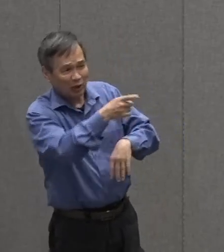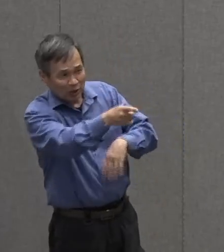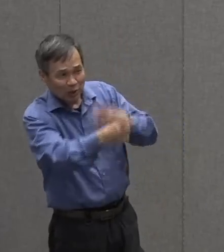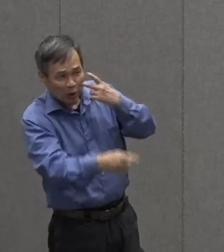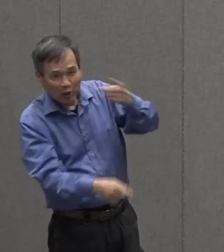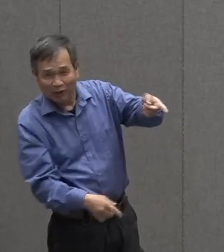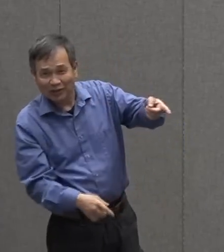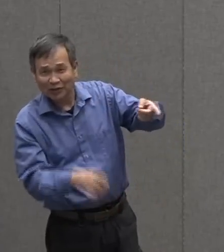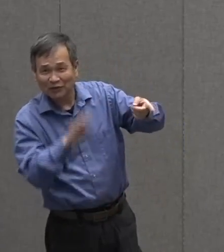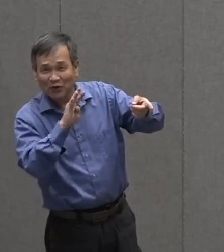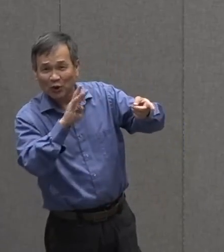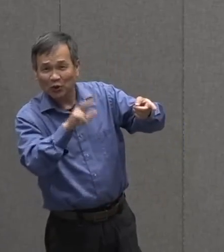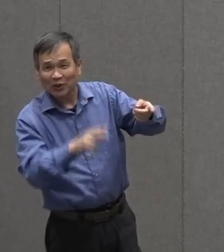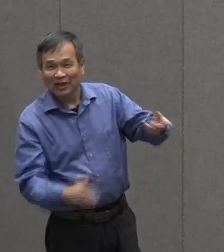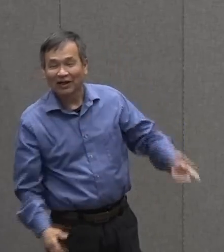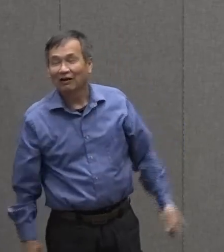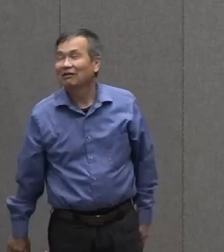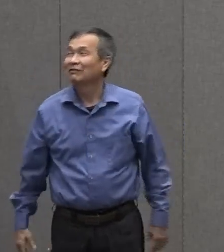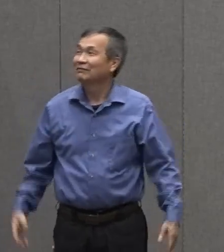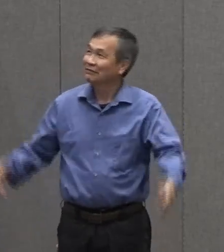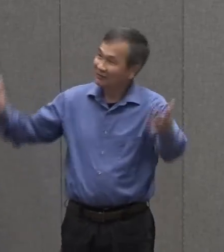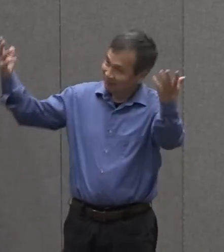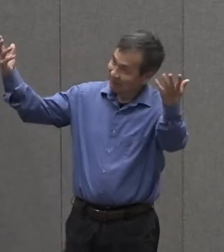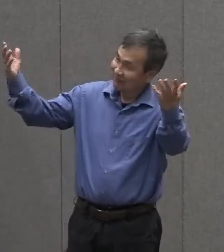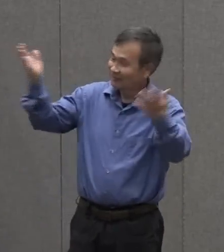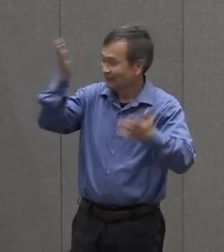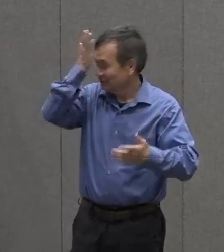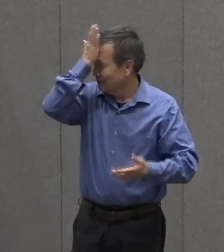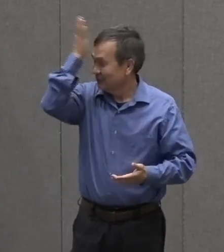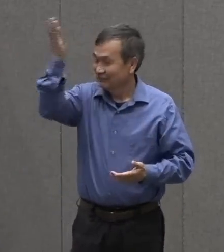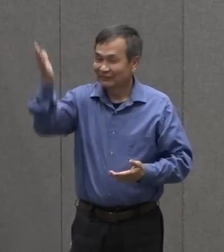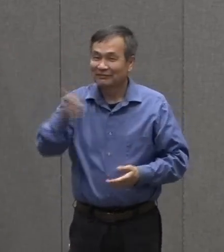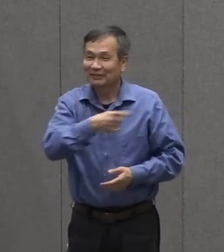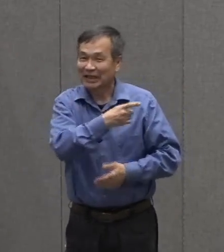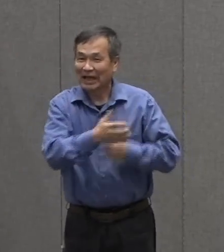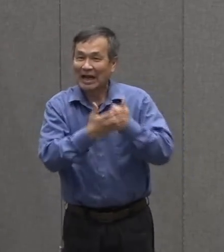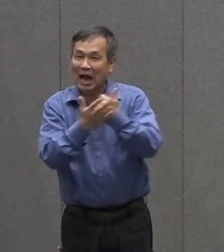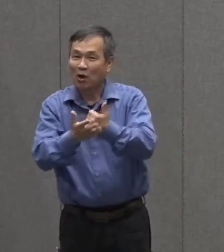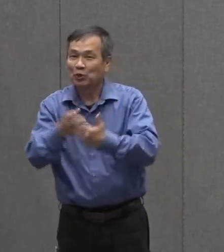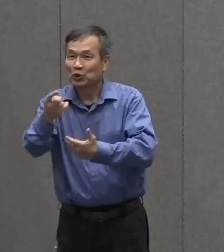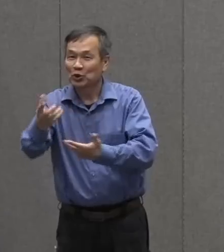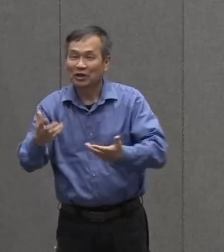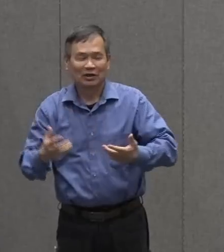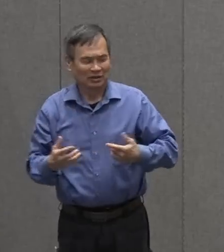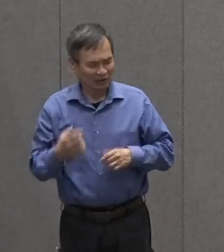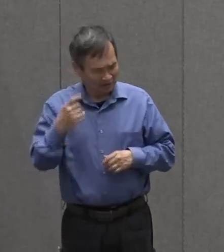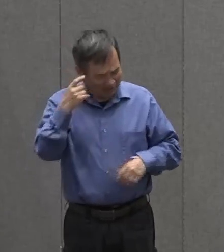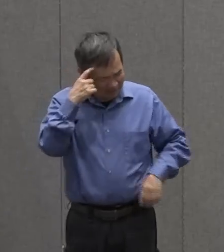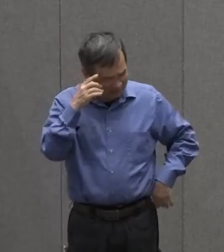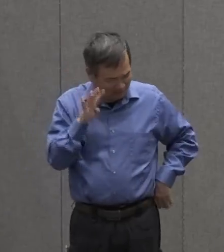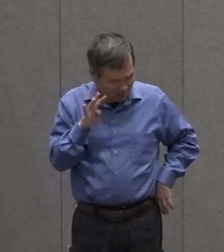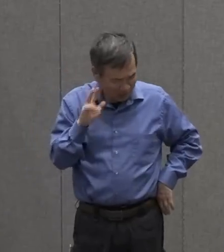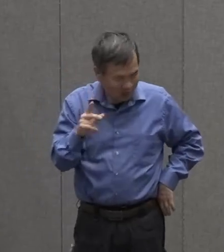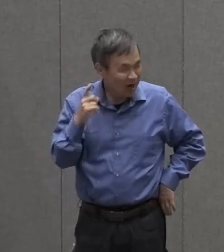Use your clues to help you, thank you you Mrs. Sears. I thought so, I was gonna say 43 sounds familiar to me,